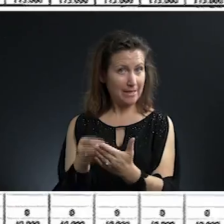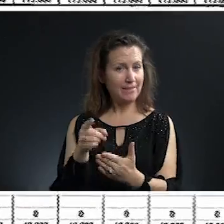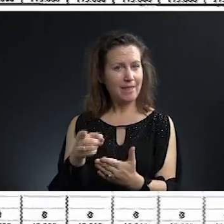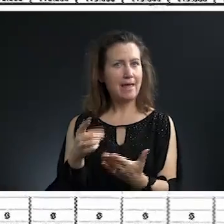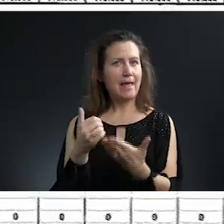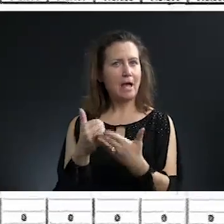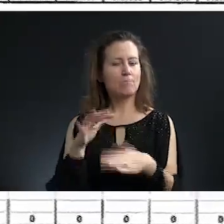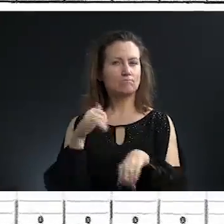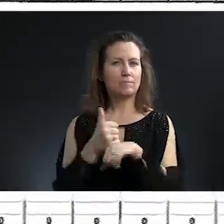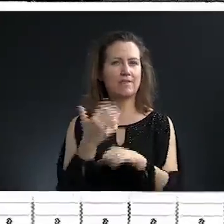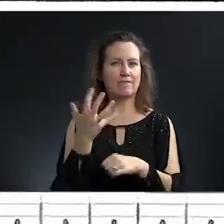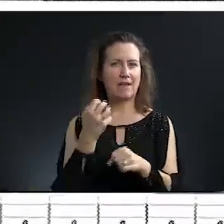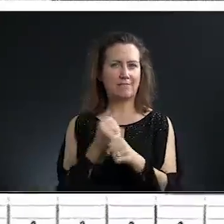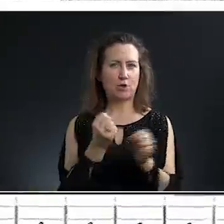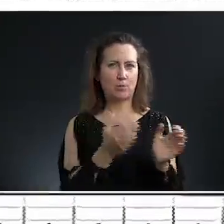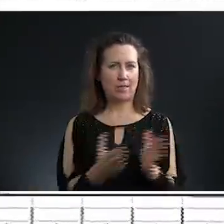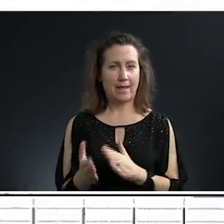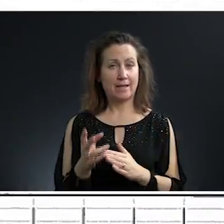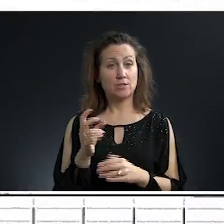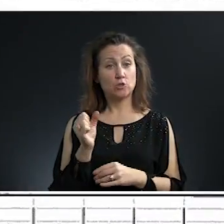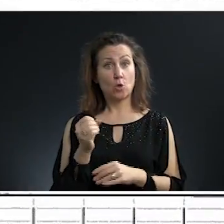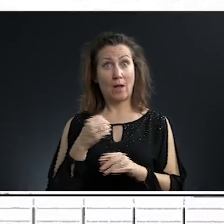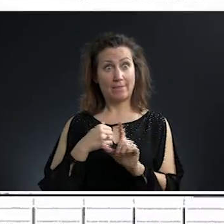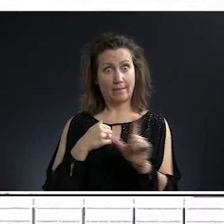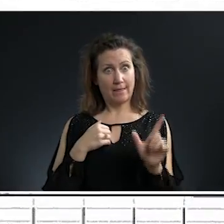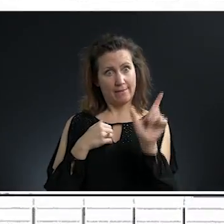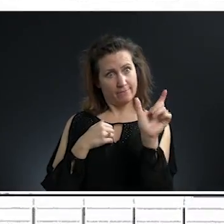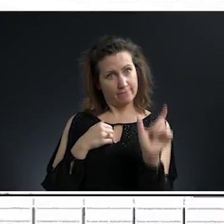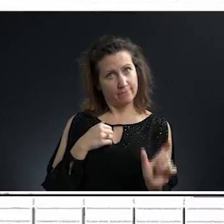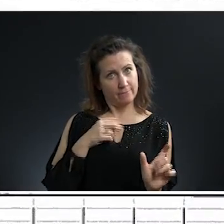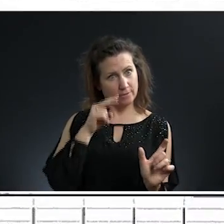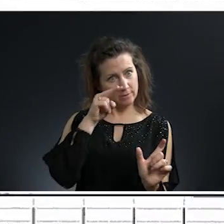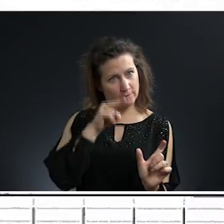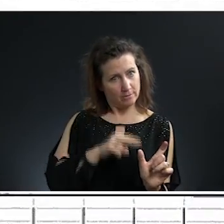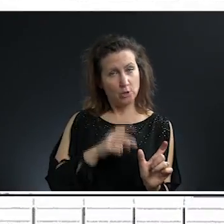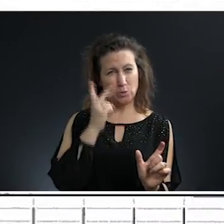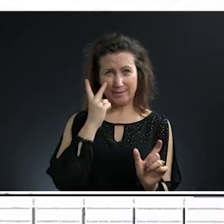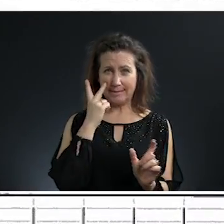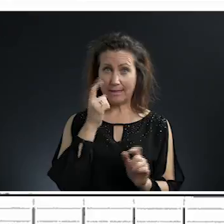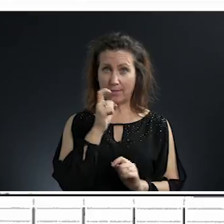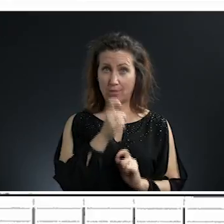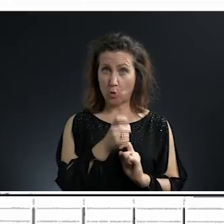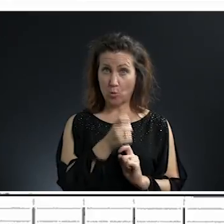so if you look down the left-hand side, you'll see those are the grants that were awarded and